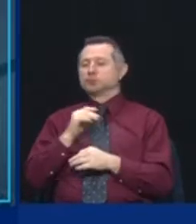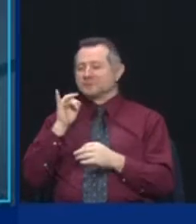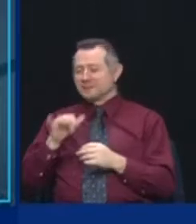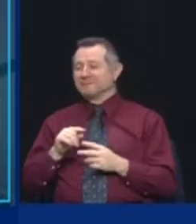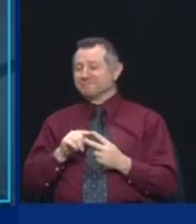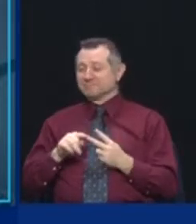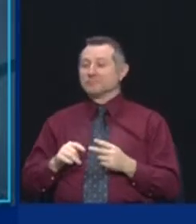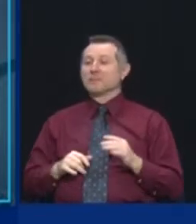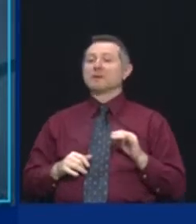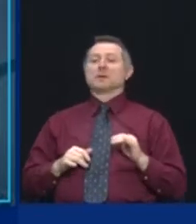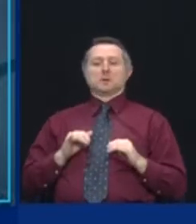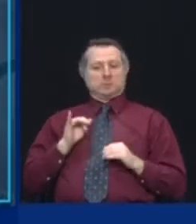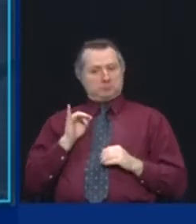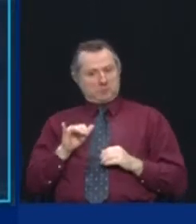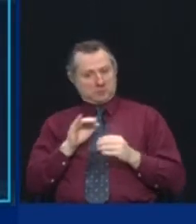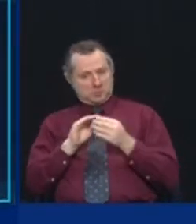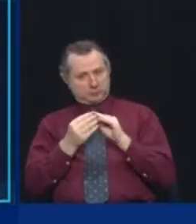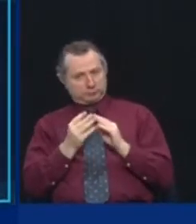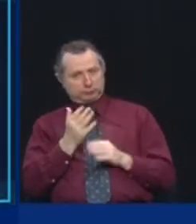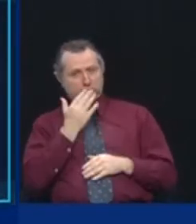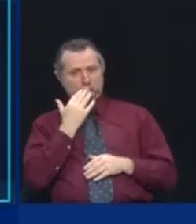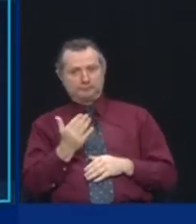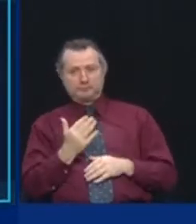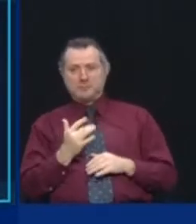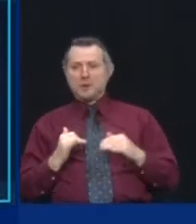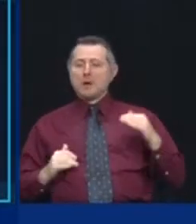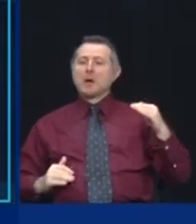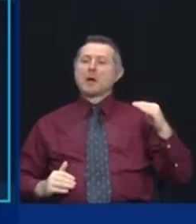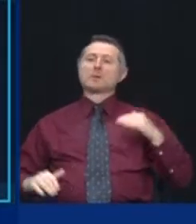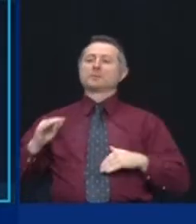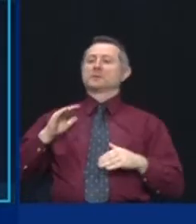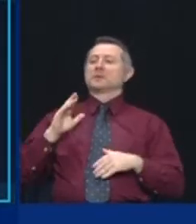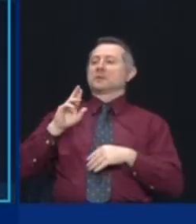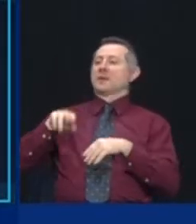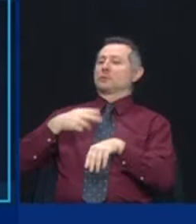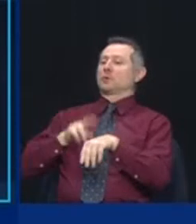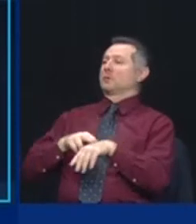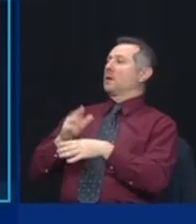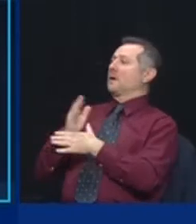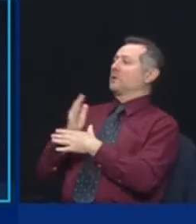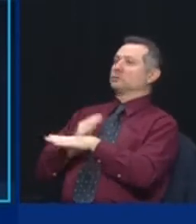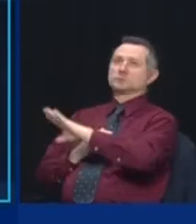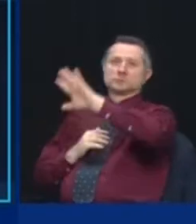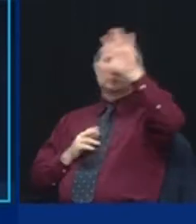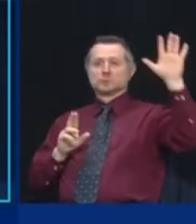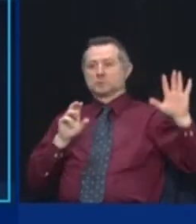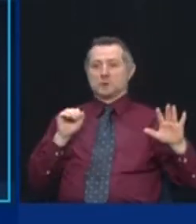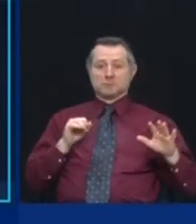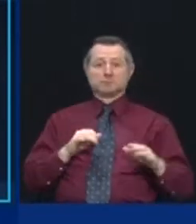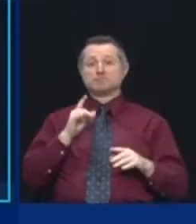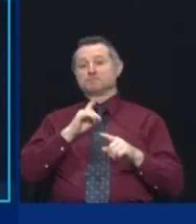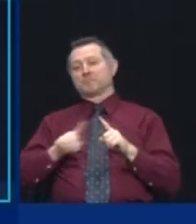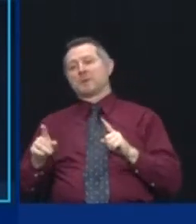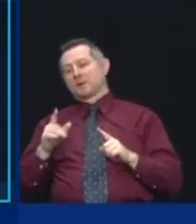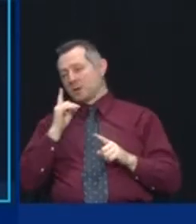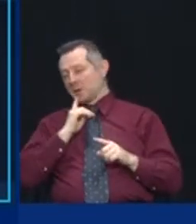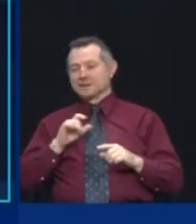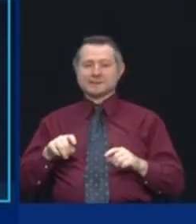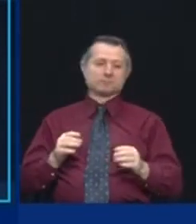45% OF ELIGIBLE PEOPLE HAVE BEEN FULLY VACCINATED. THOSE NUMBERS ARE VERY GOOD, AND THEY EXCEED THE NATIONAL